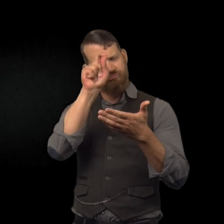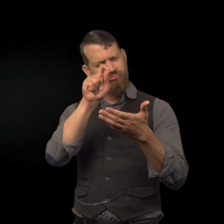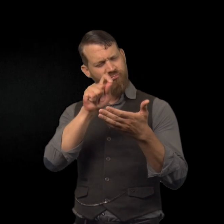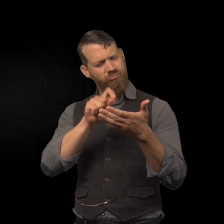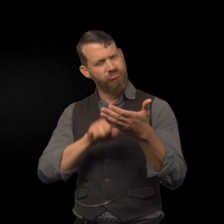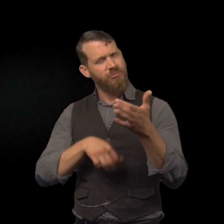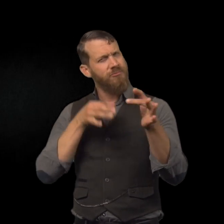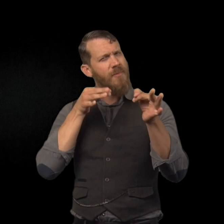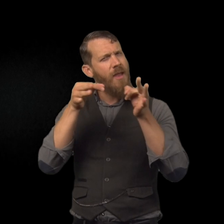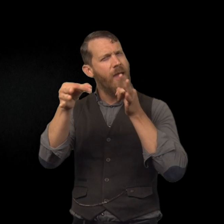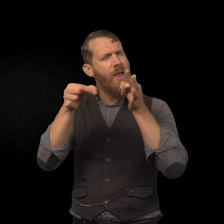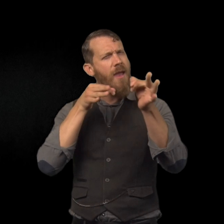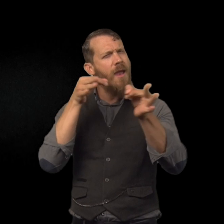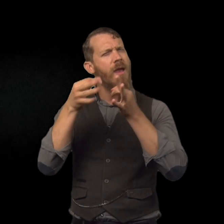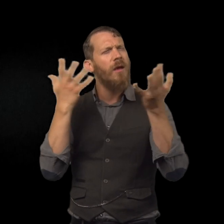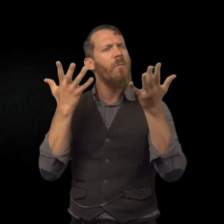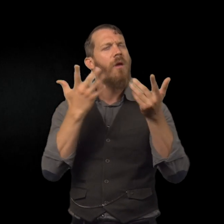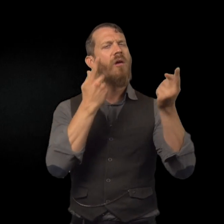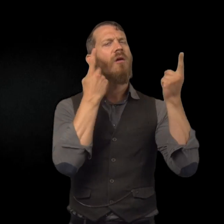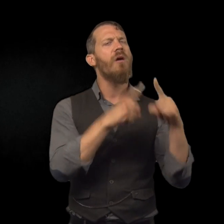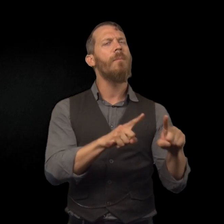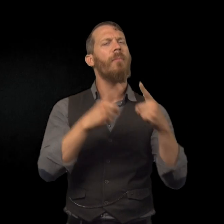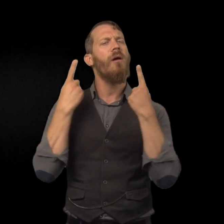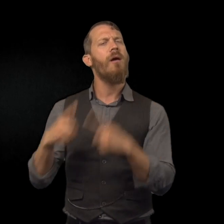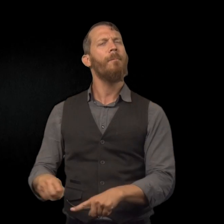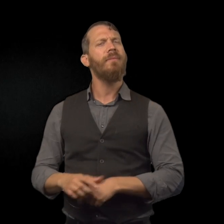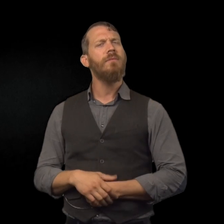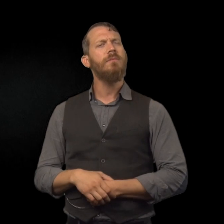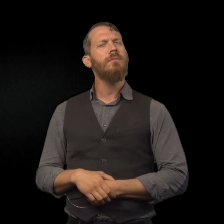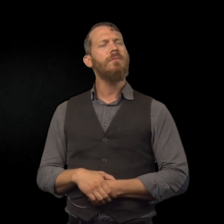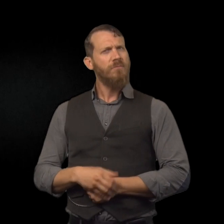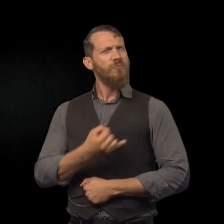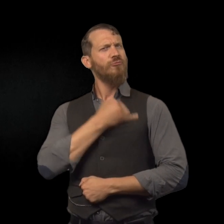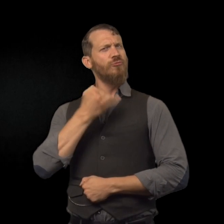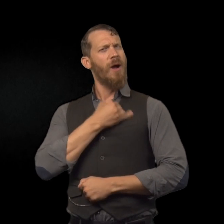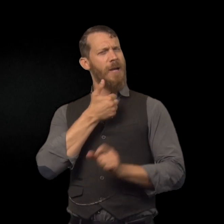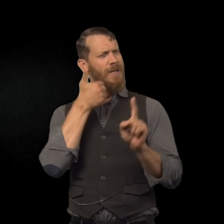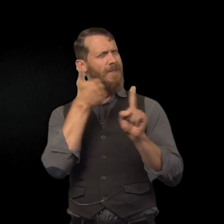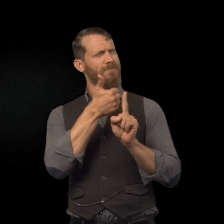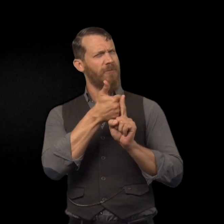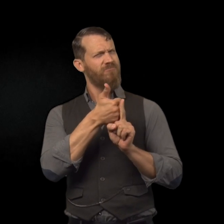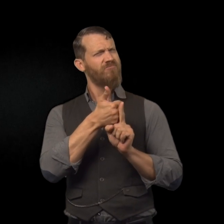Dr. Jekyll wrote a testament of what has transpired.